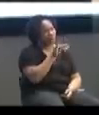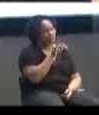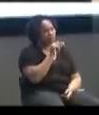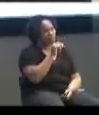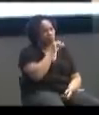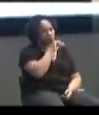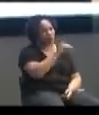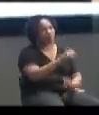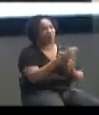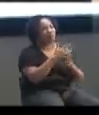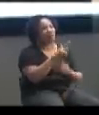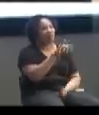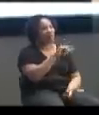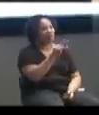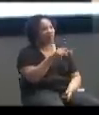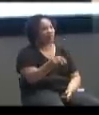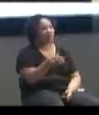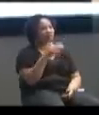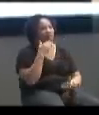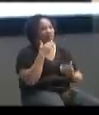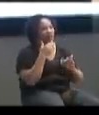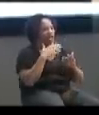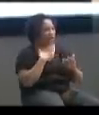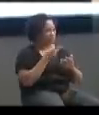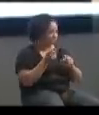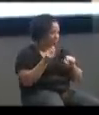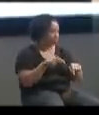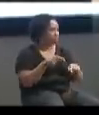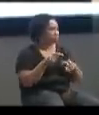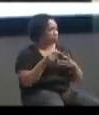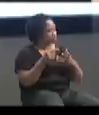LIZ, LIZ, WHEREVER YOU ARE, IT'S GREAT TO BE HERE WITH YOU TODAY.